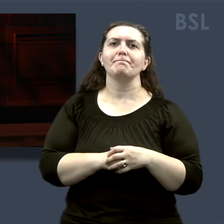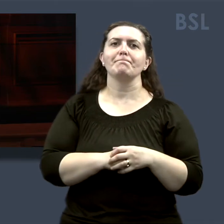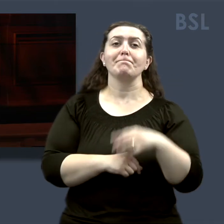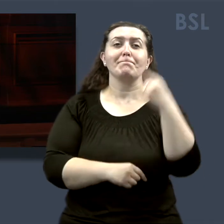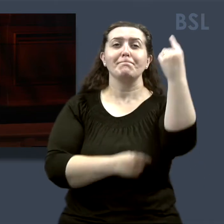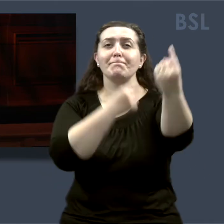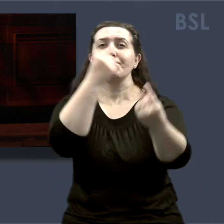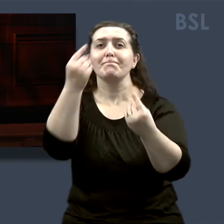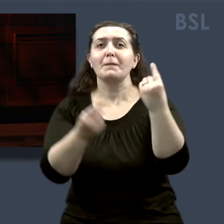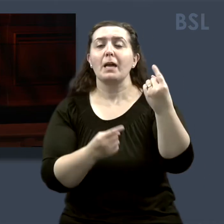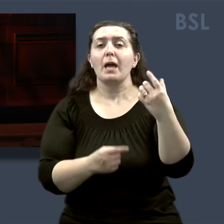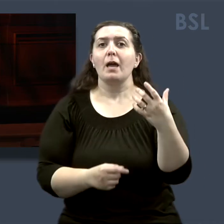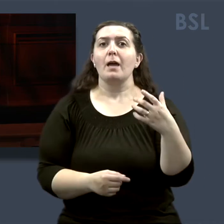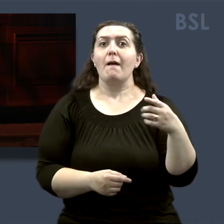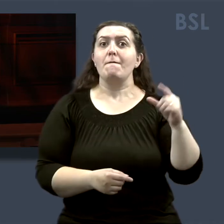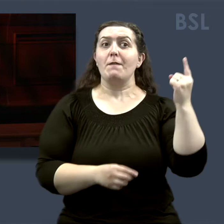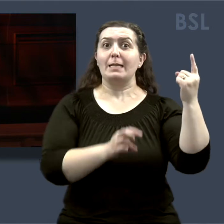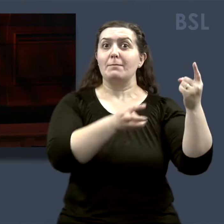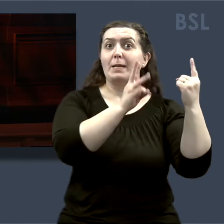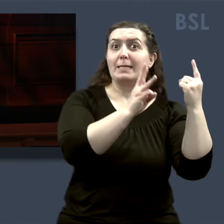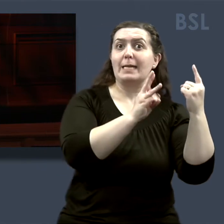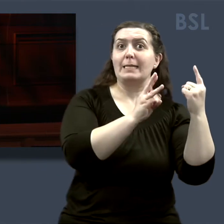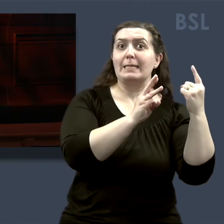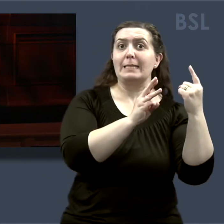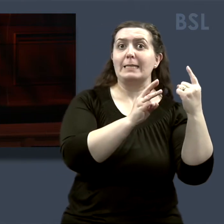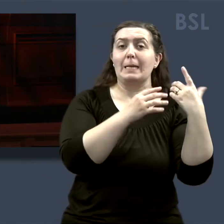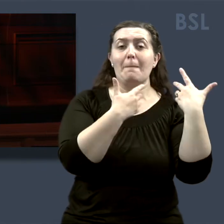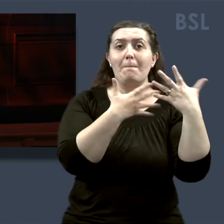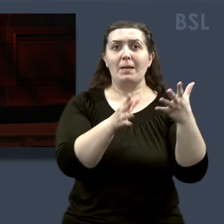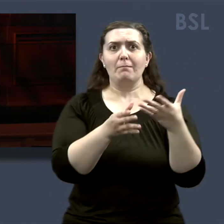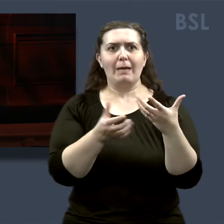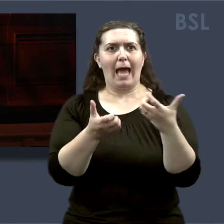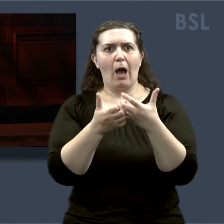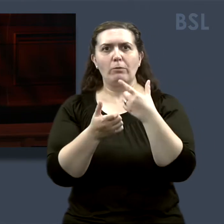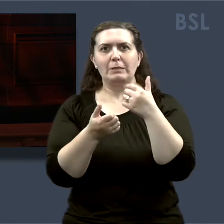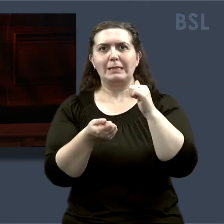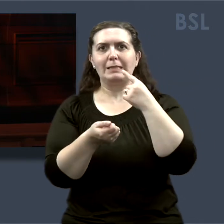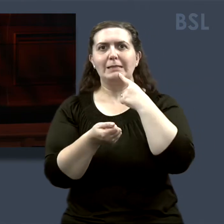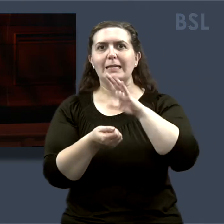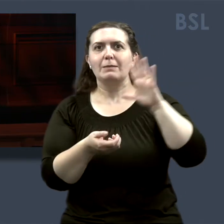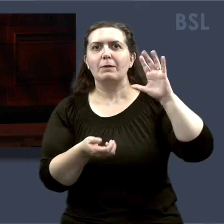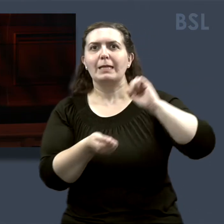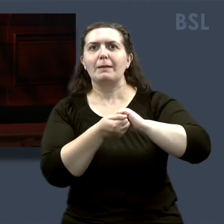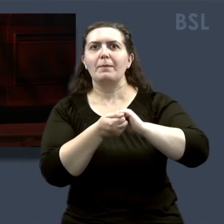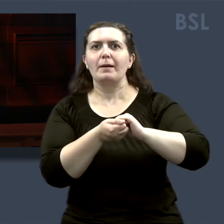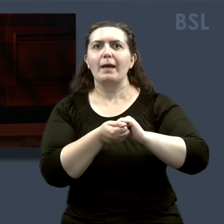Each beloved member of the First Presidency has provided us with direction on how to keep a testimony.